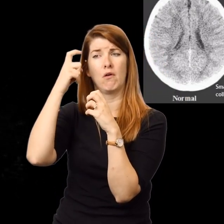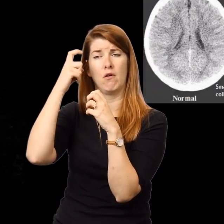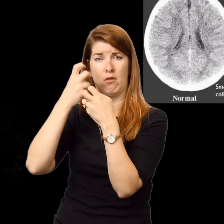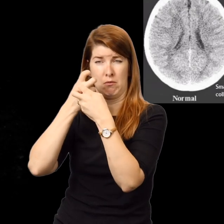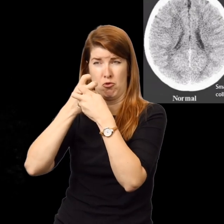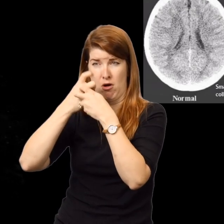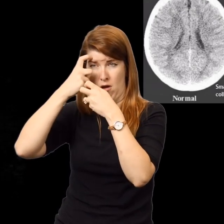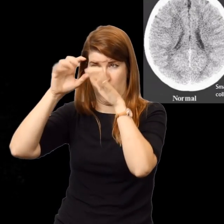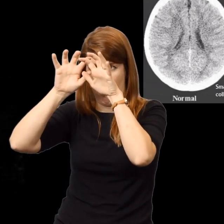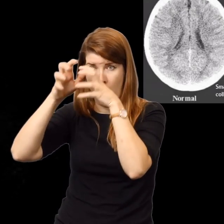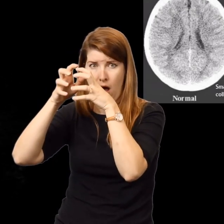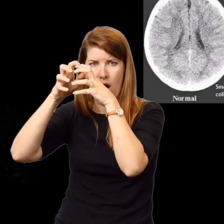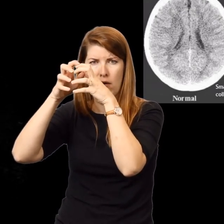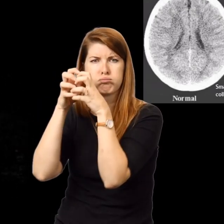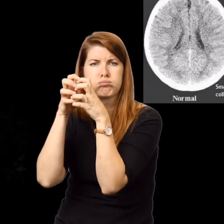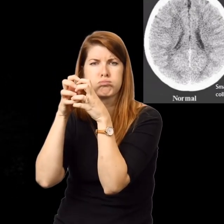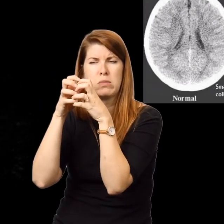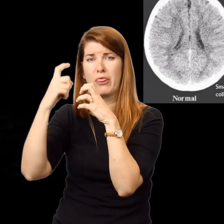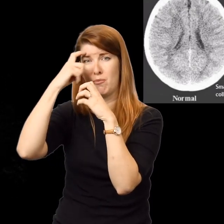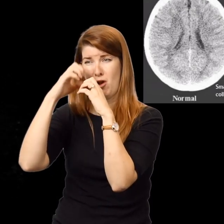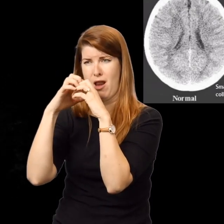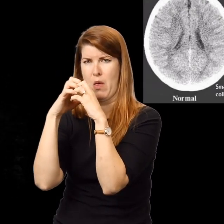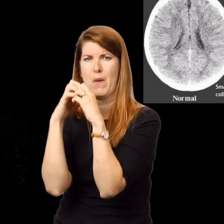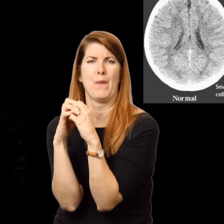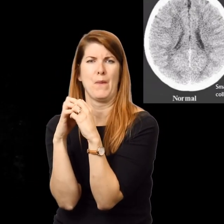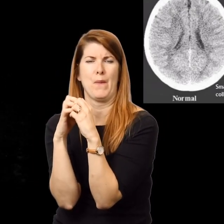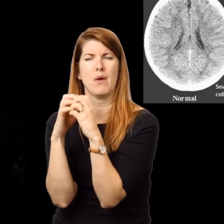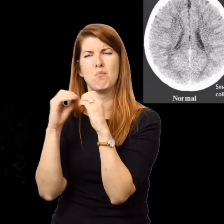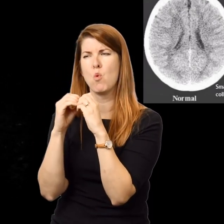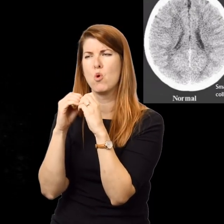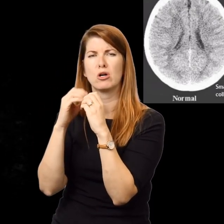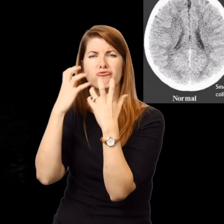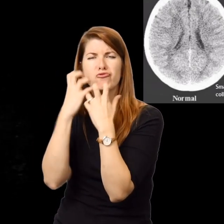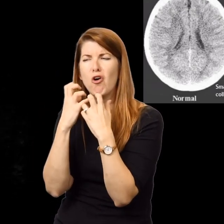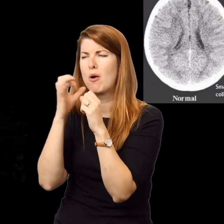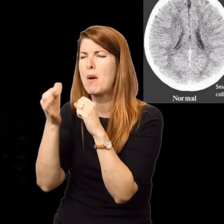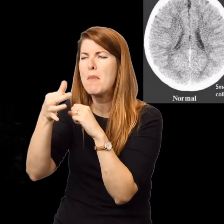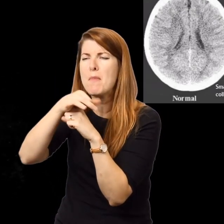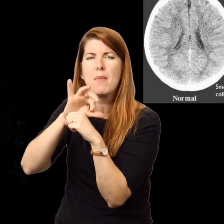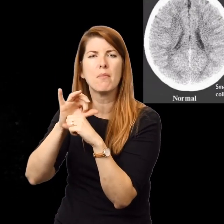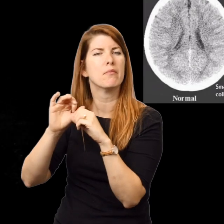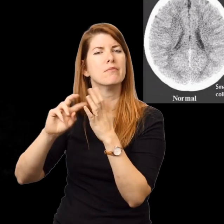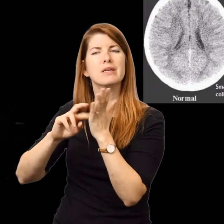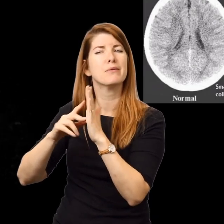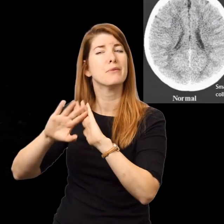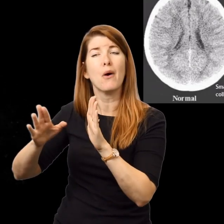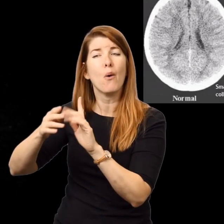and brain, and many more dark areas. And the dark areas are where the neurons have not grown or developed,